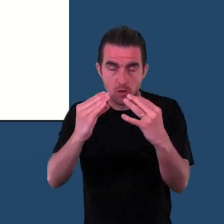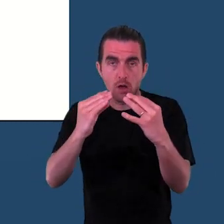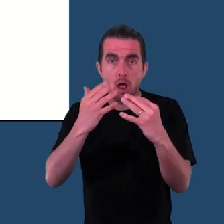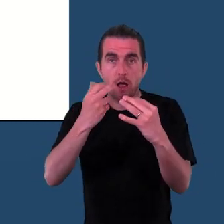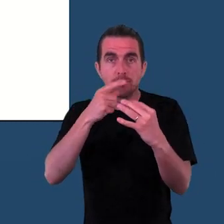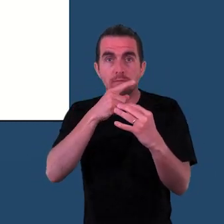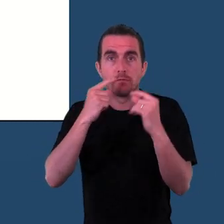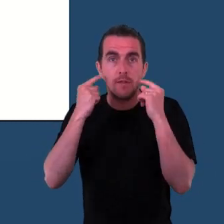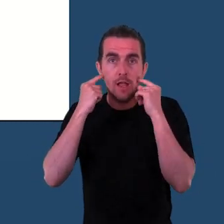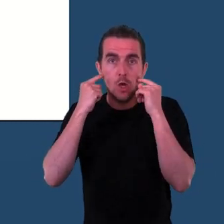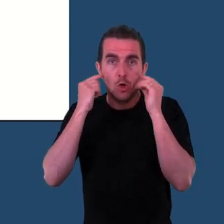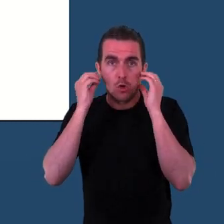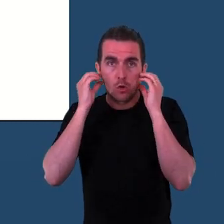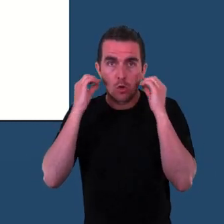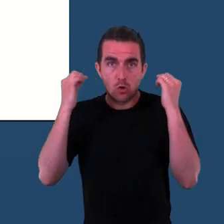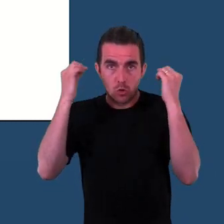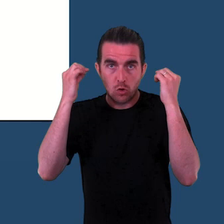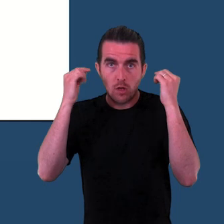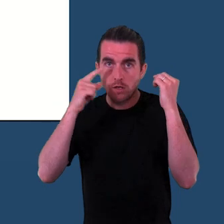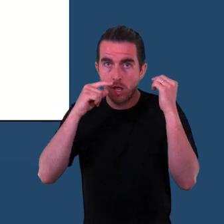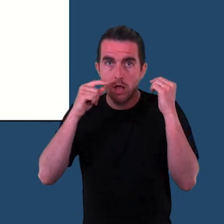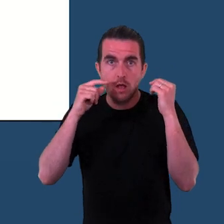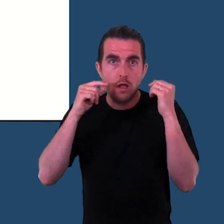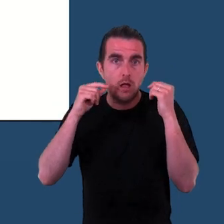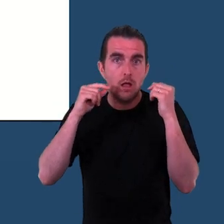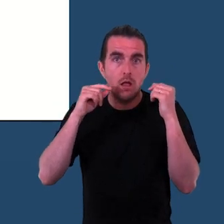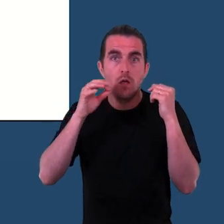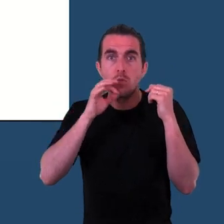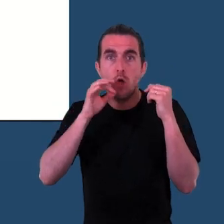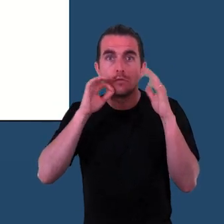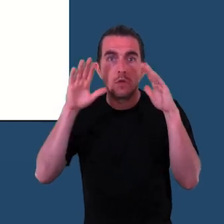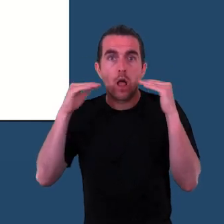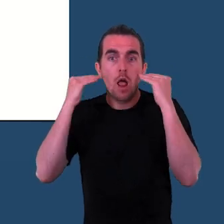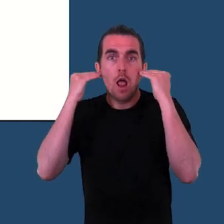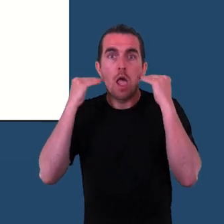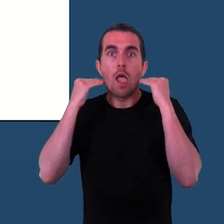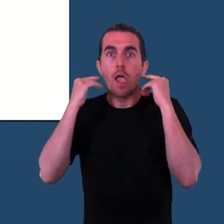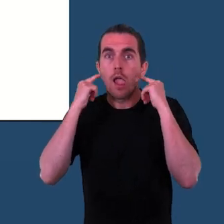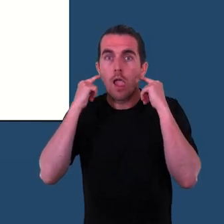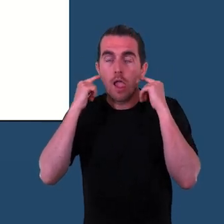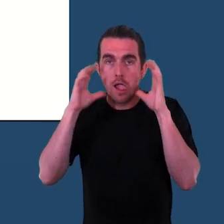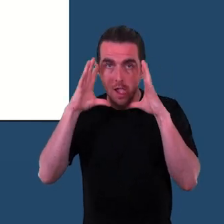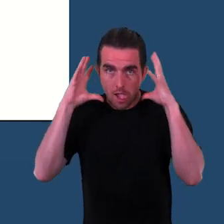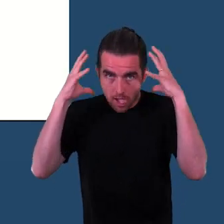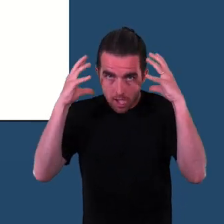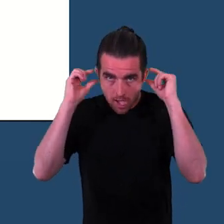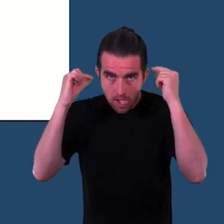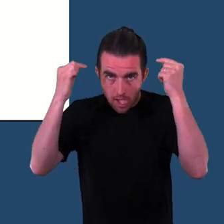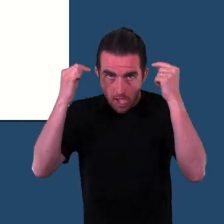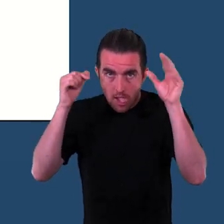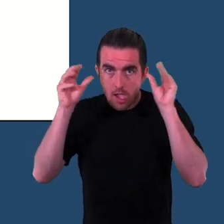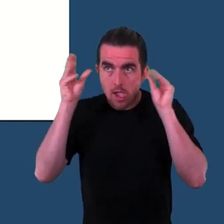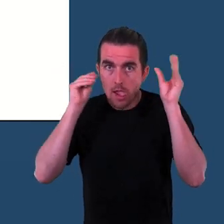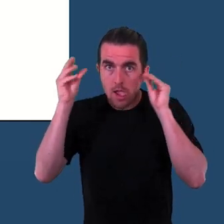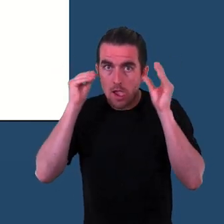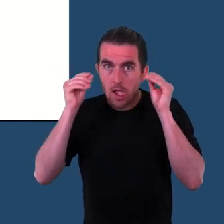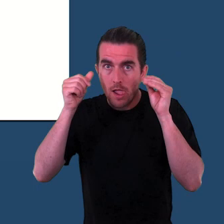which allows a fleshy ear to attach to. And this can also keep the water out of their ears whilst they're stalking their prey in the water.